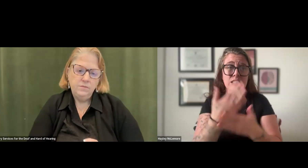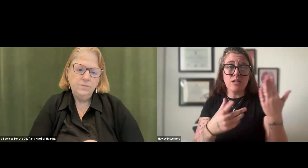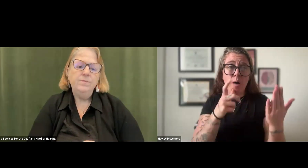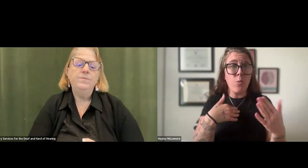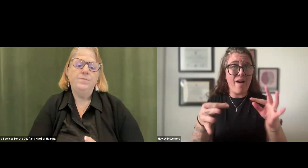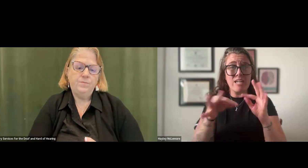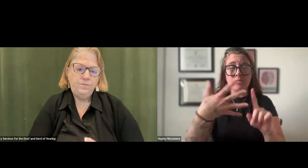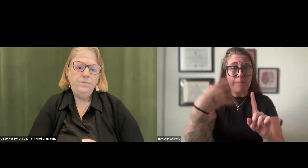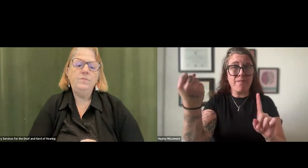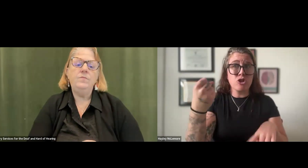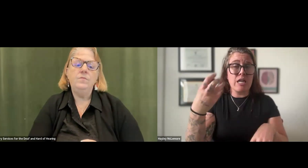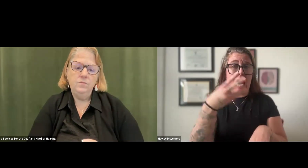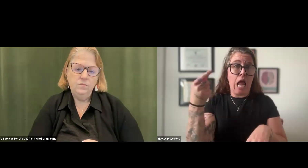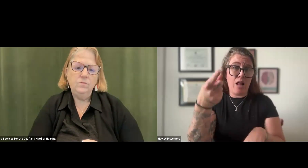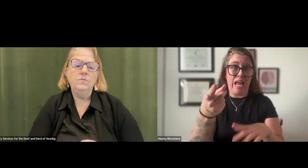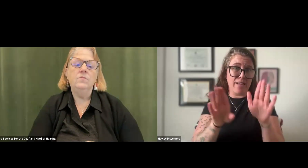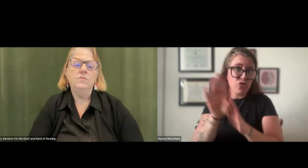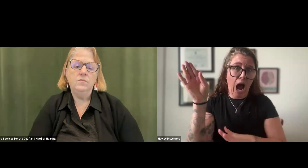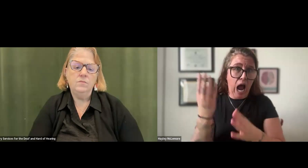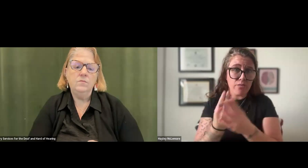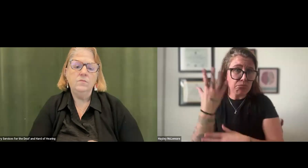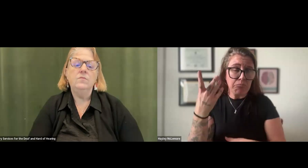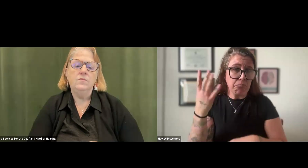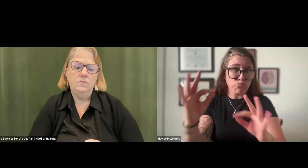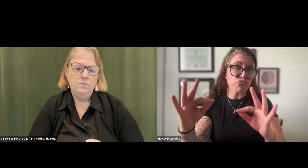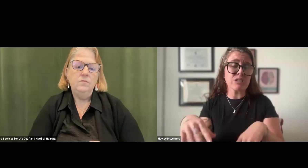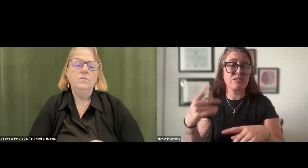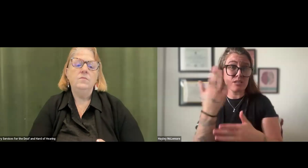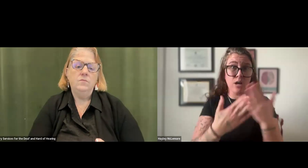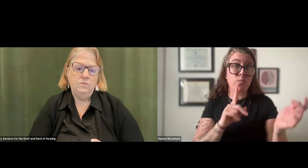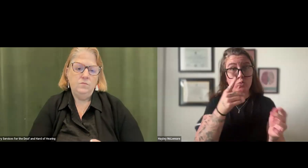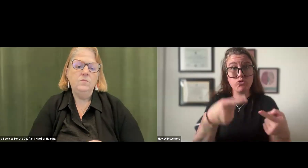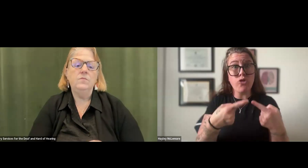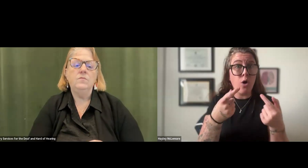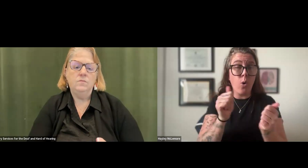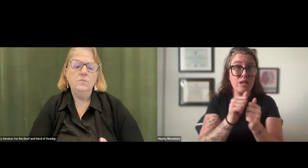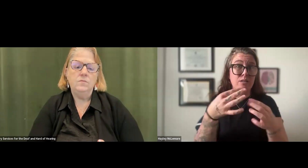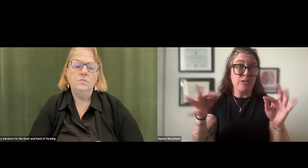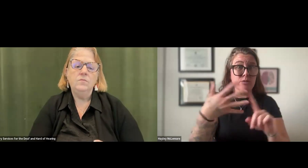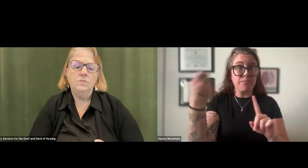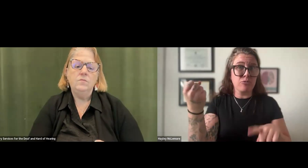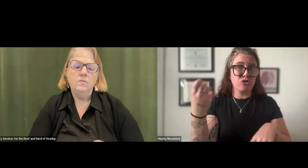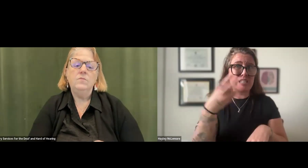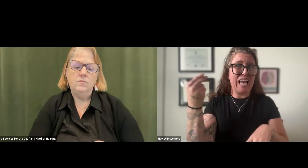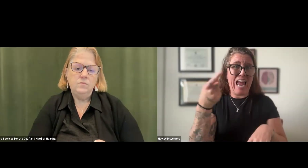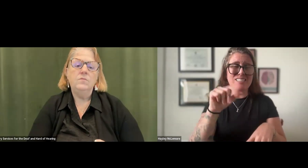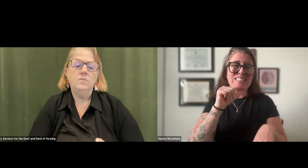Yes, well, truly, this is case by case. As far as language depression, we've seen people with language deprivation